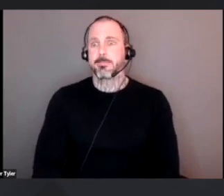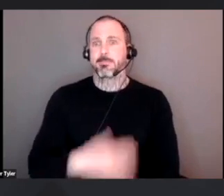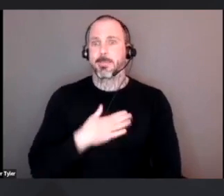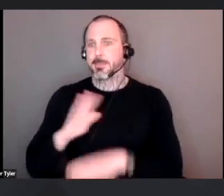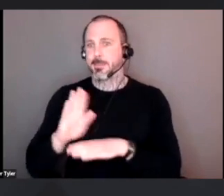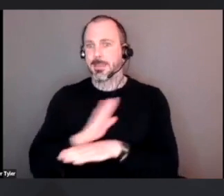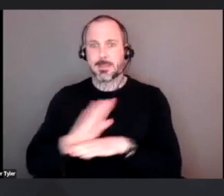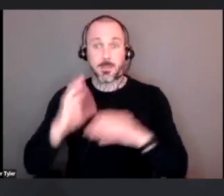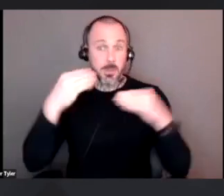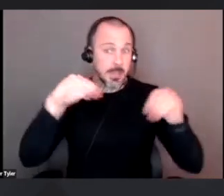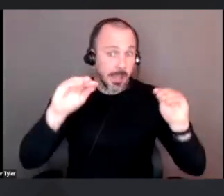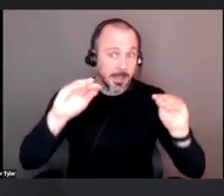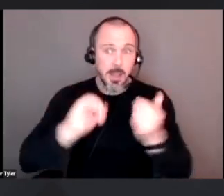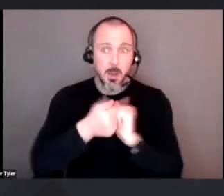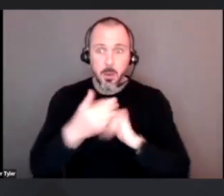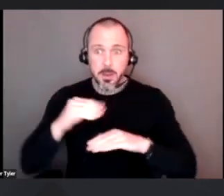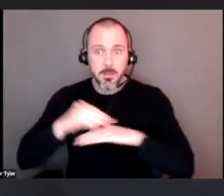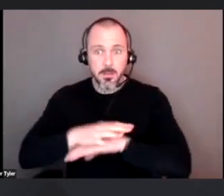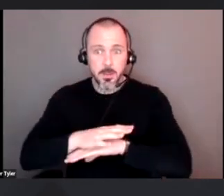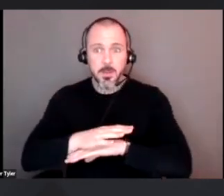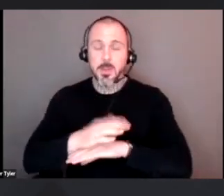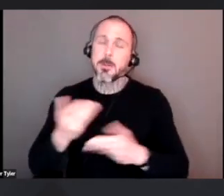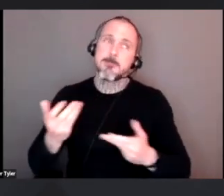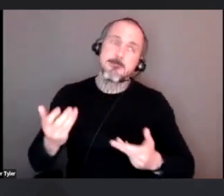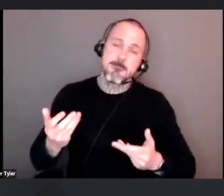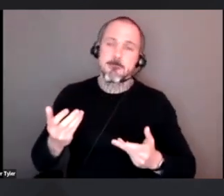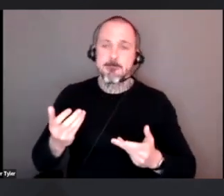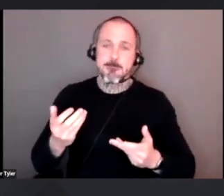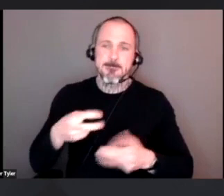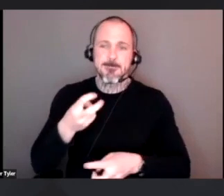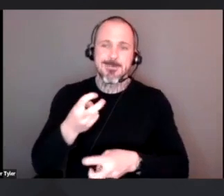I do know that in our district,